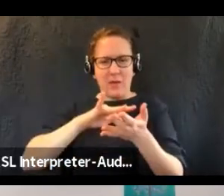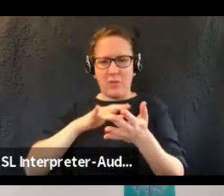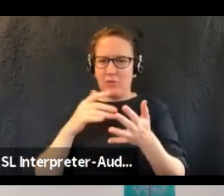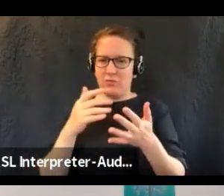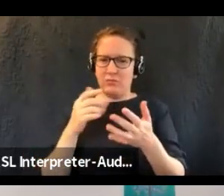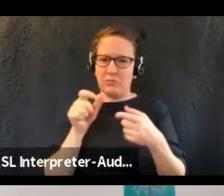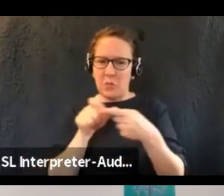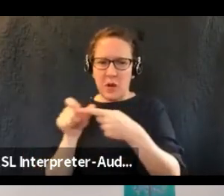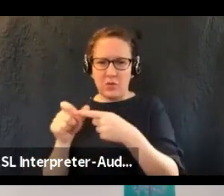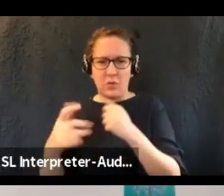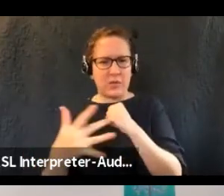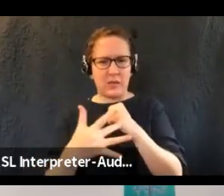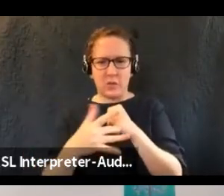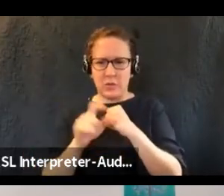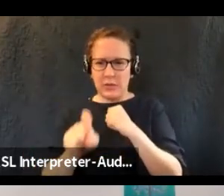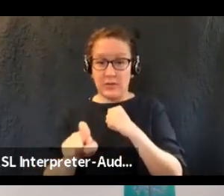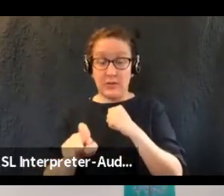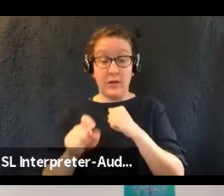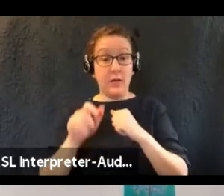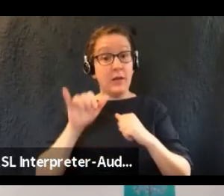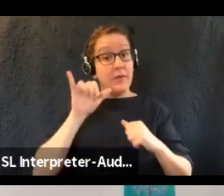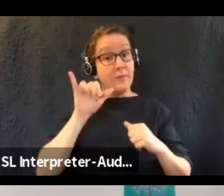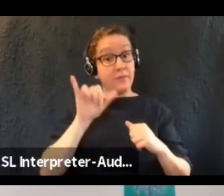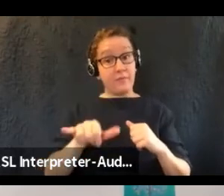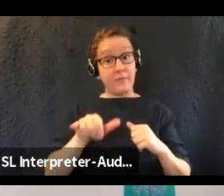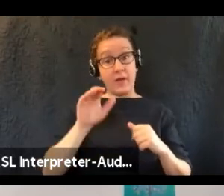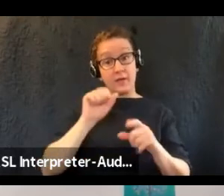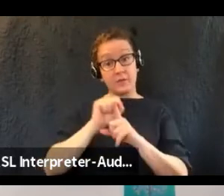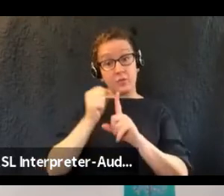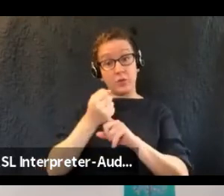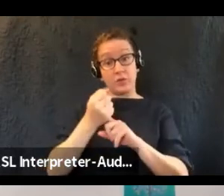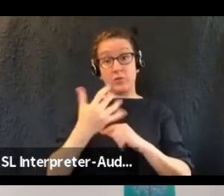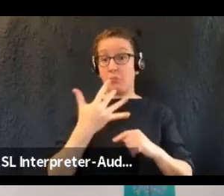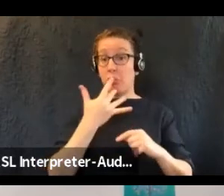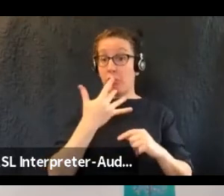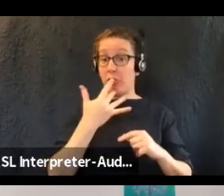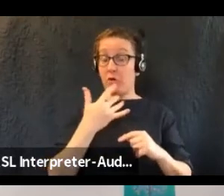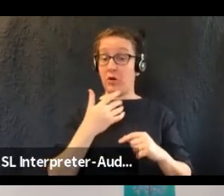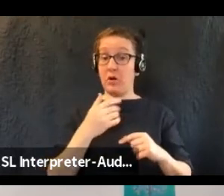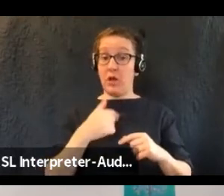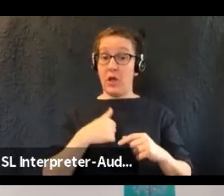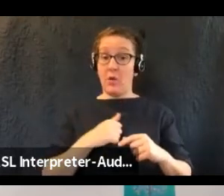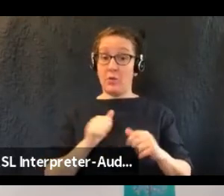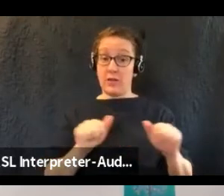In that case, it would have been preferable if I was able to speak directly to her to